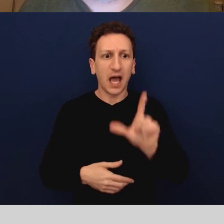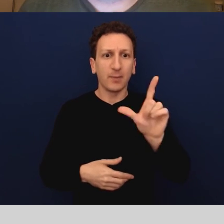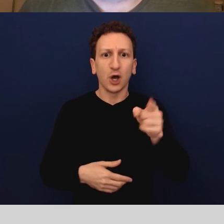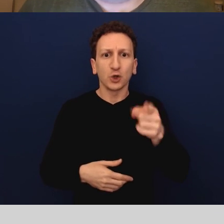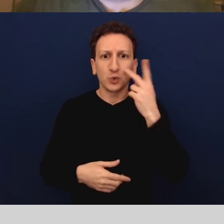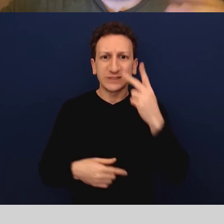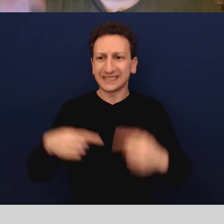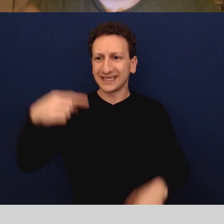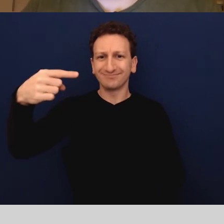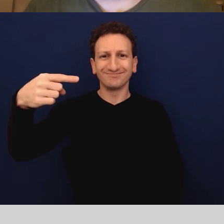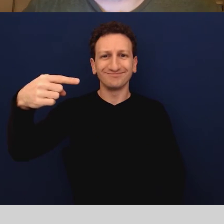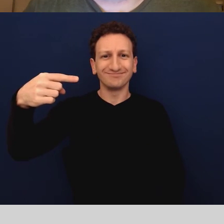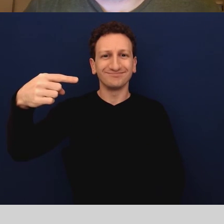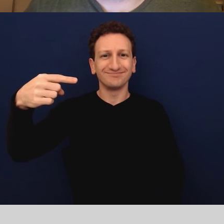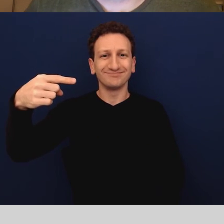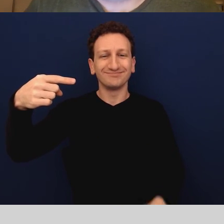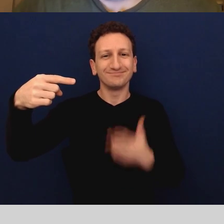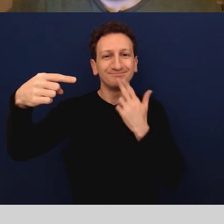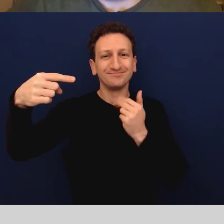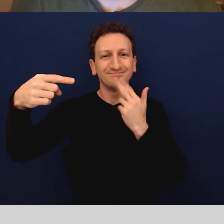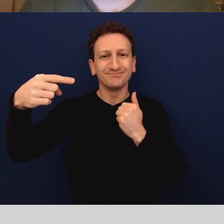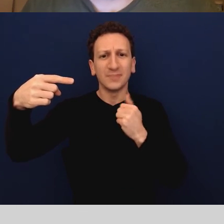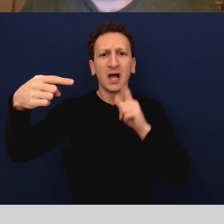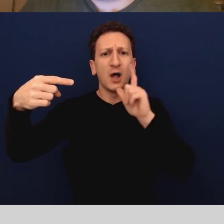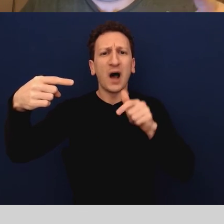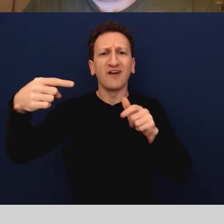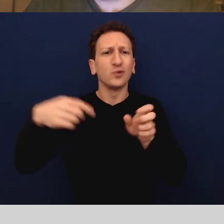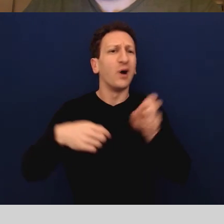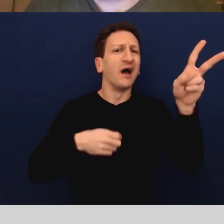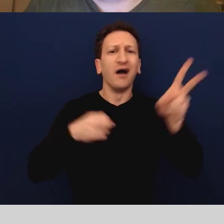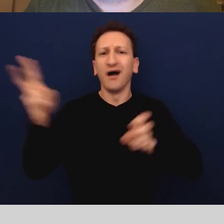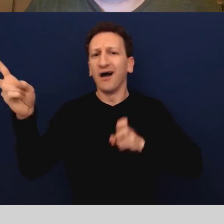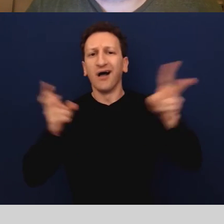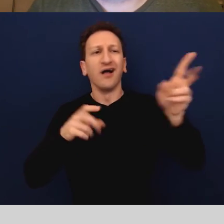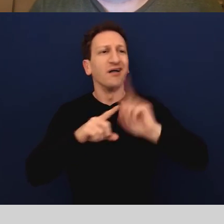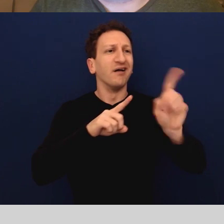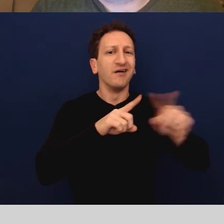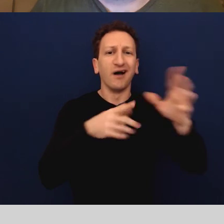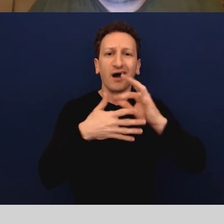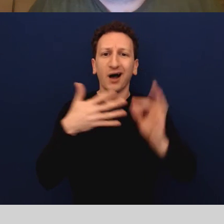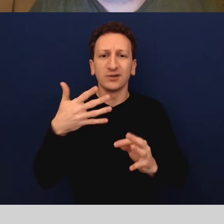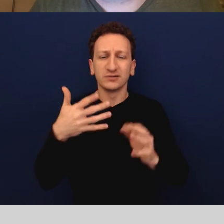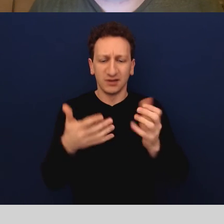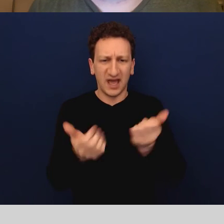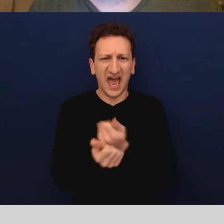They wouldn't have to export a lot of options. They all be encased in one thing. They all play nicely together.